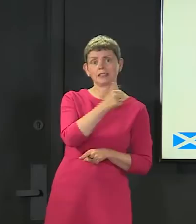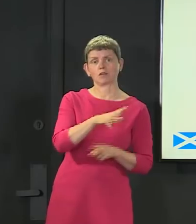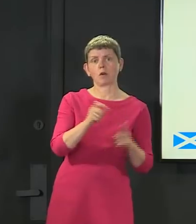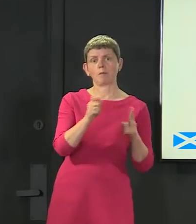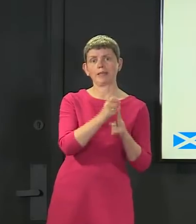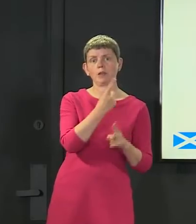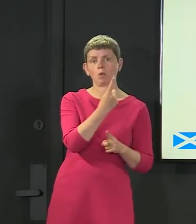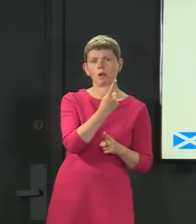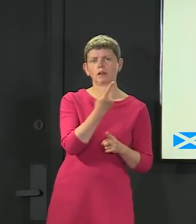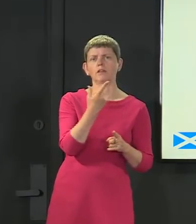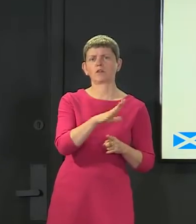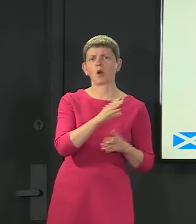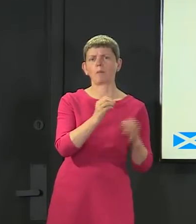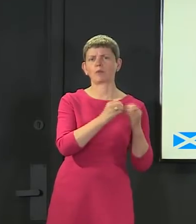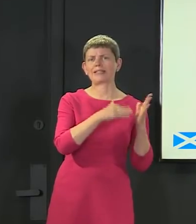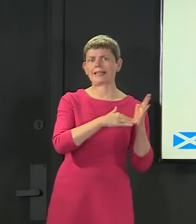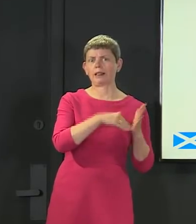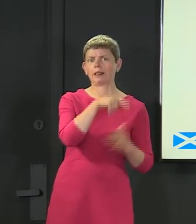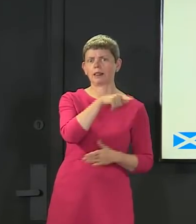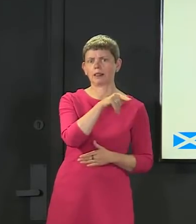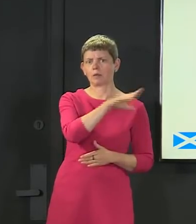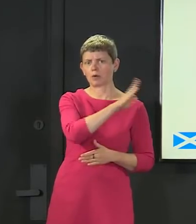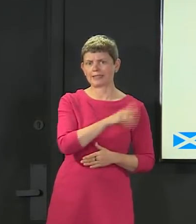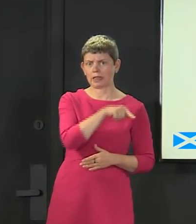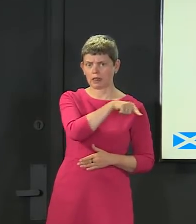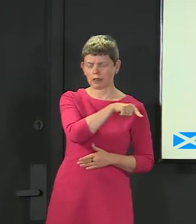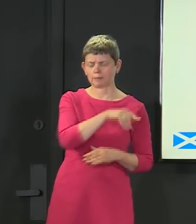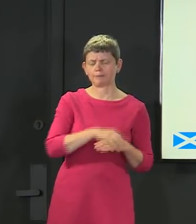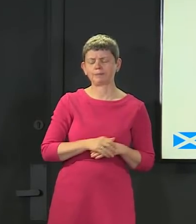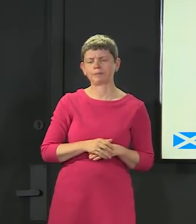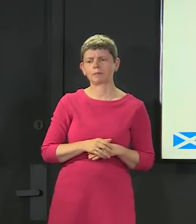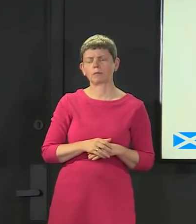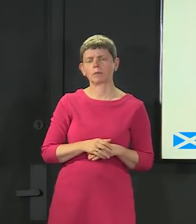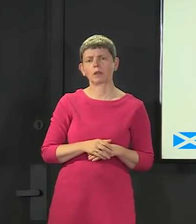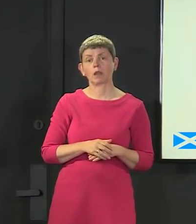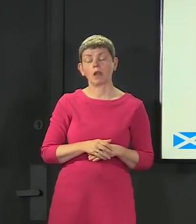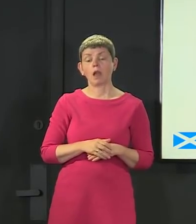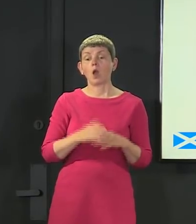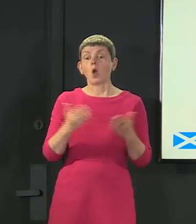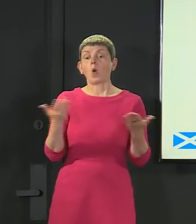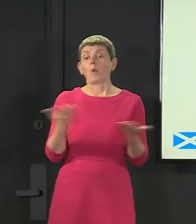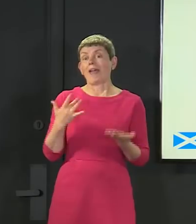in brazil and i i wouldn't want to comment on the locations of those because of the possibility of